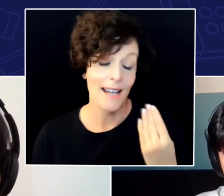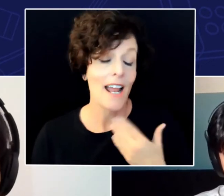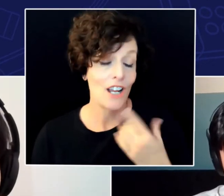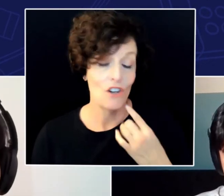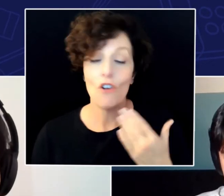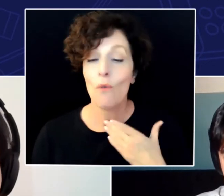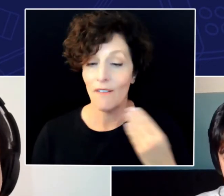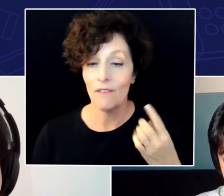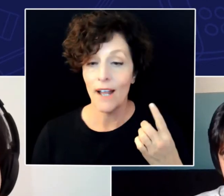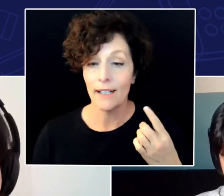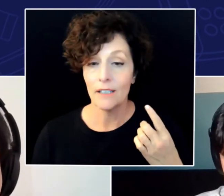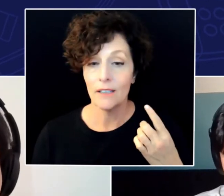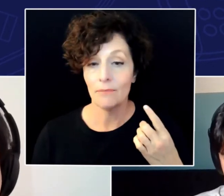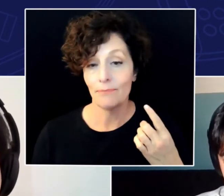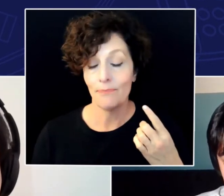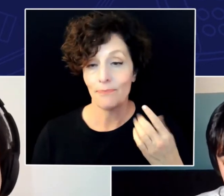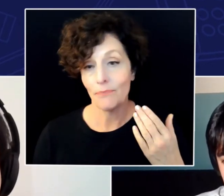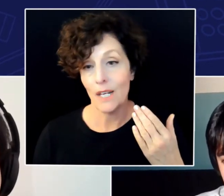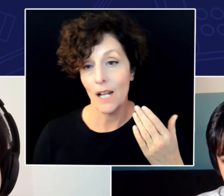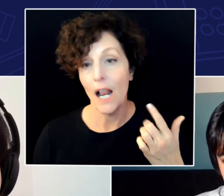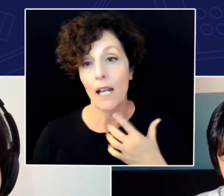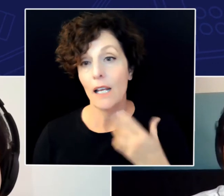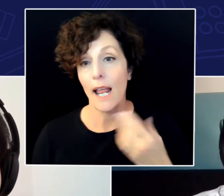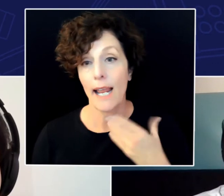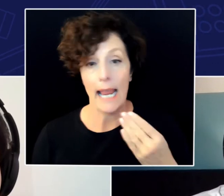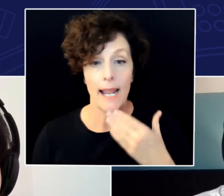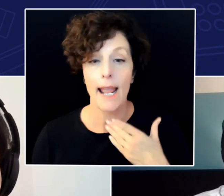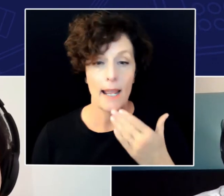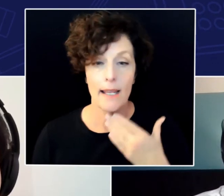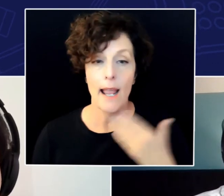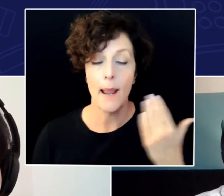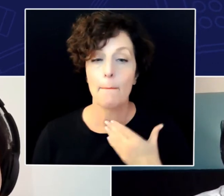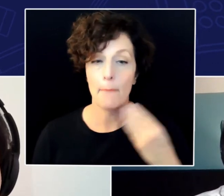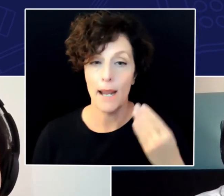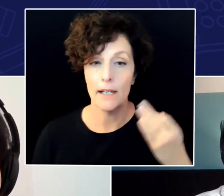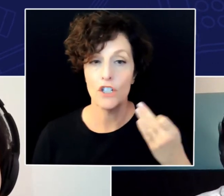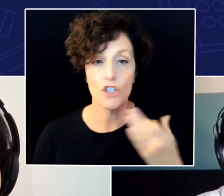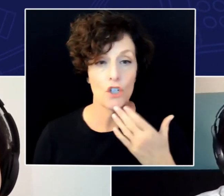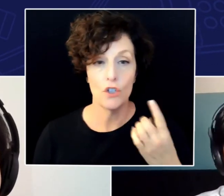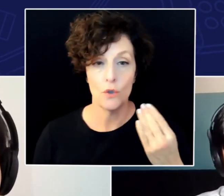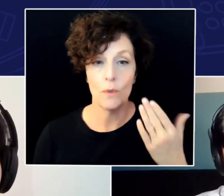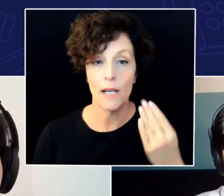And I do find it -- I’m an A, A-minus student now, so.